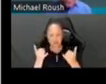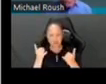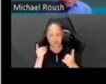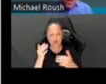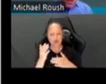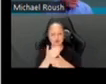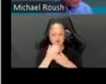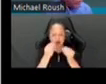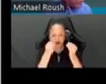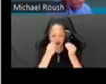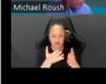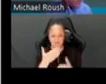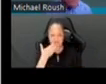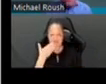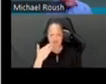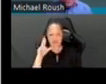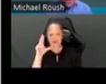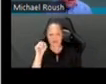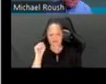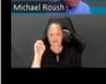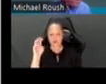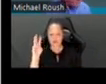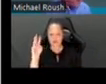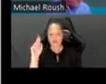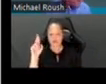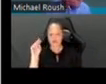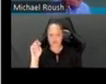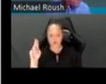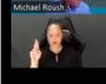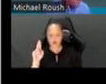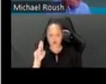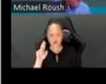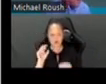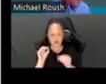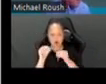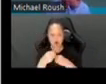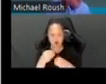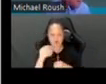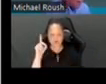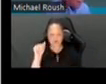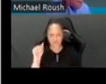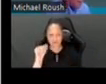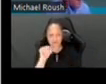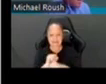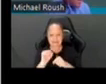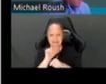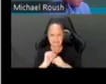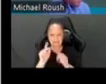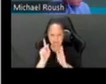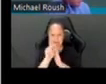information. Thank you to Rose Warner with the Office of Development Employment Policy